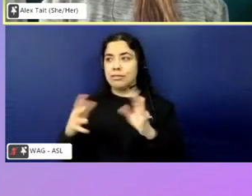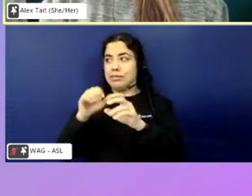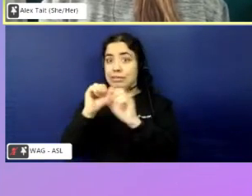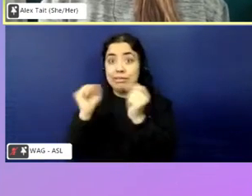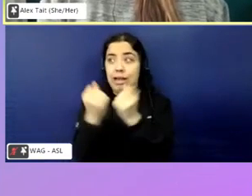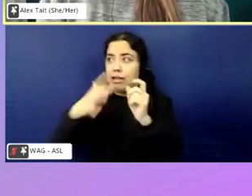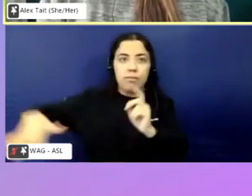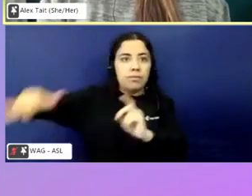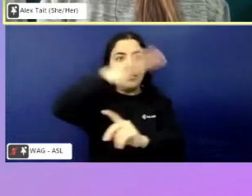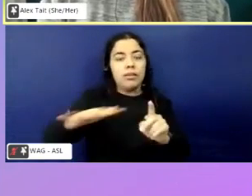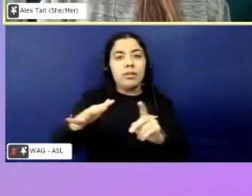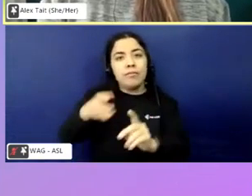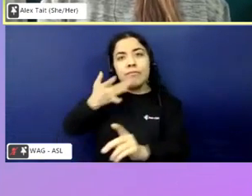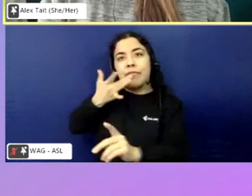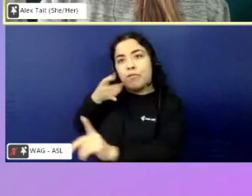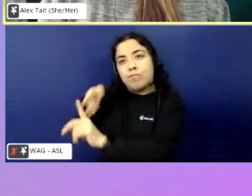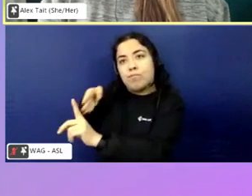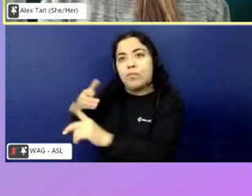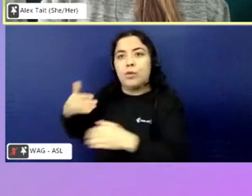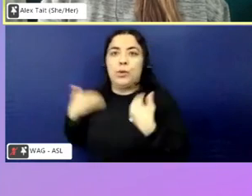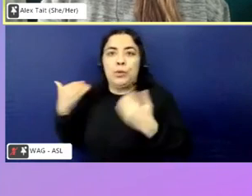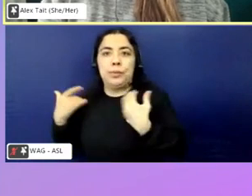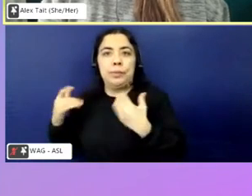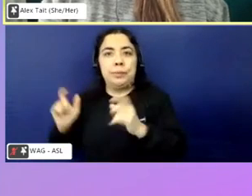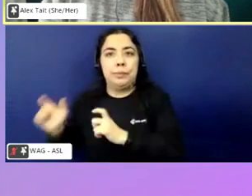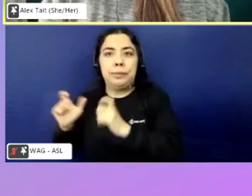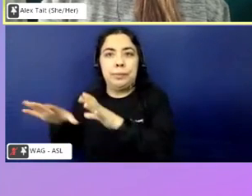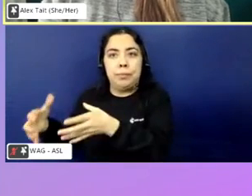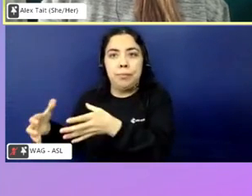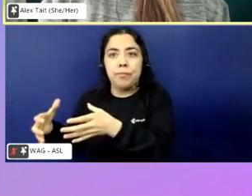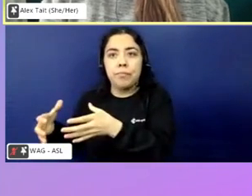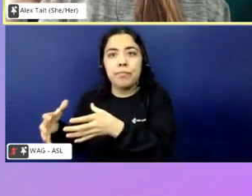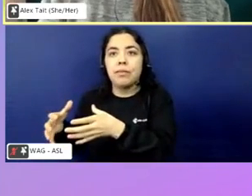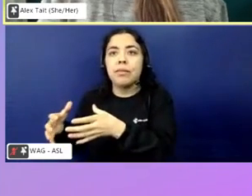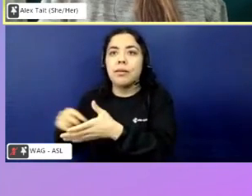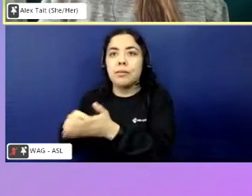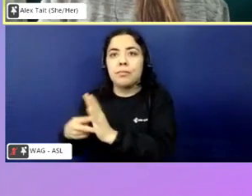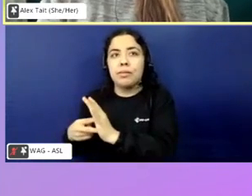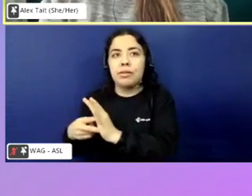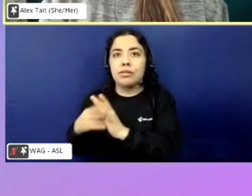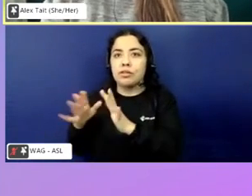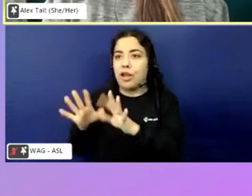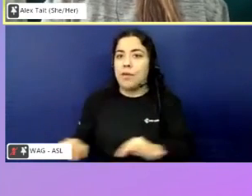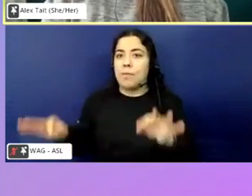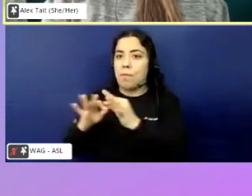social expectations and obligations. So in societal level we have this bias that favors youth.